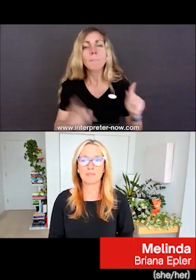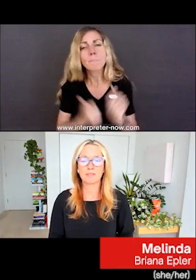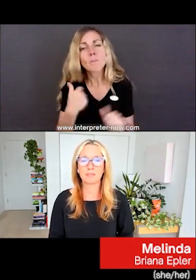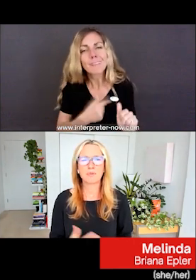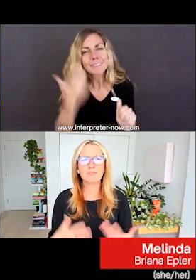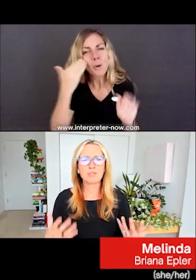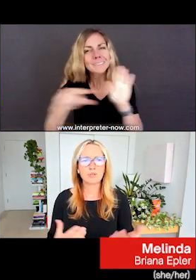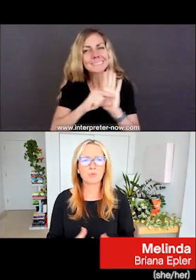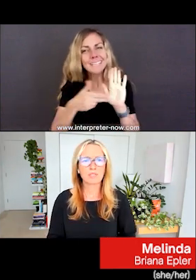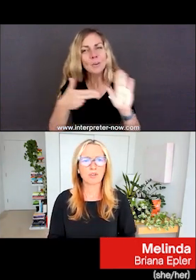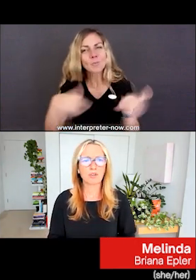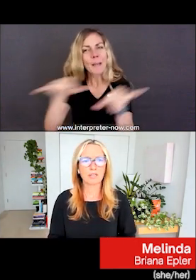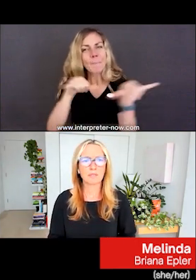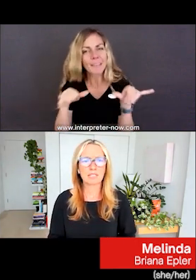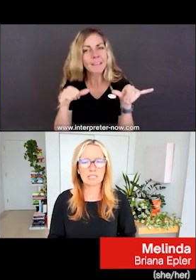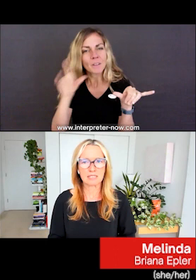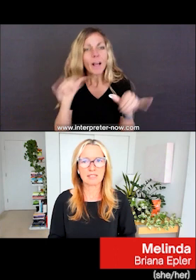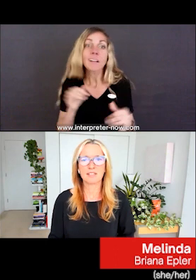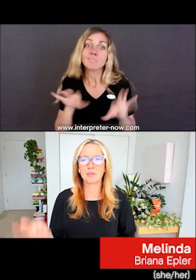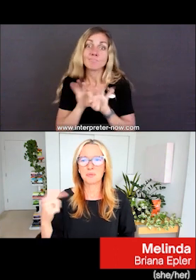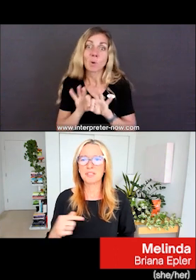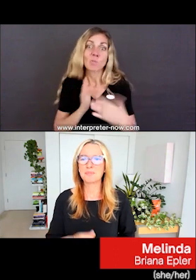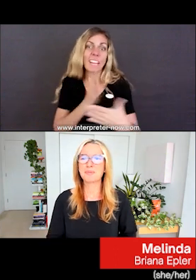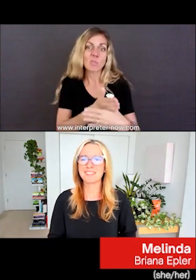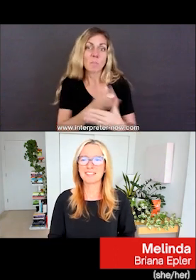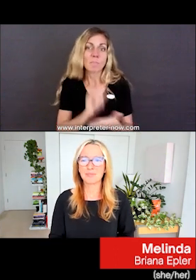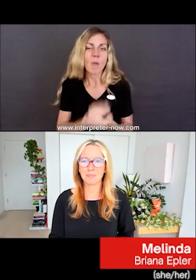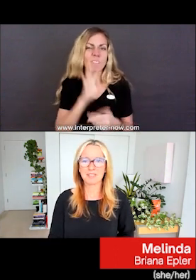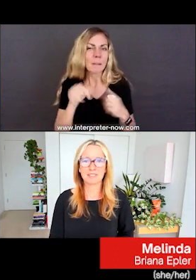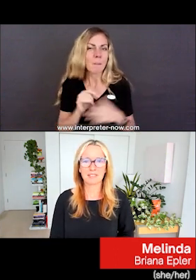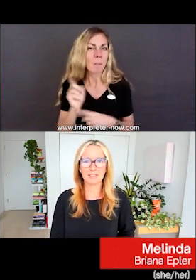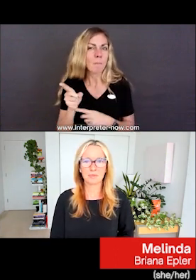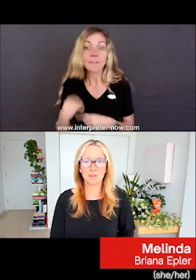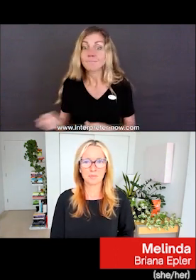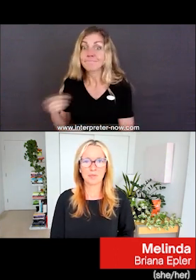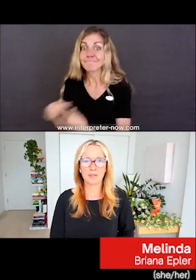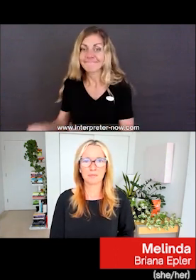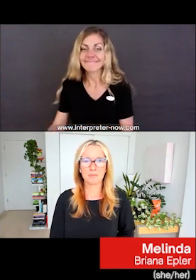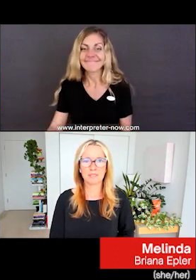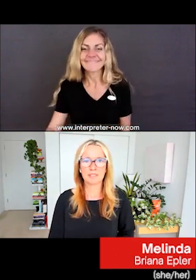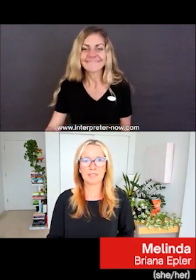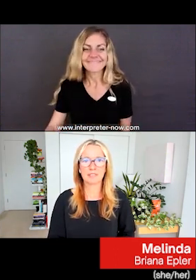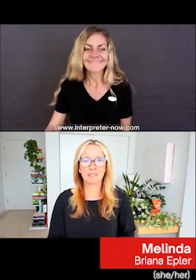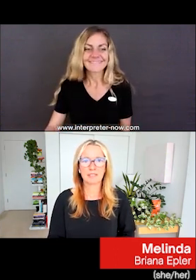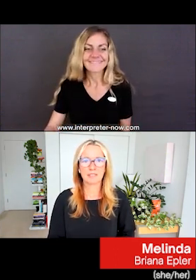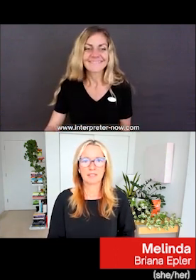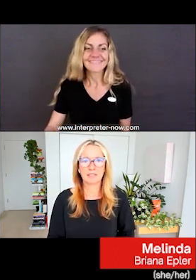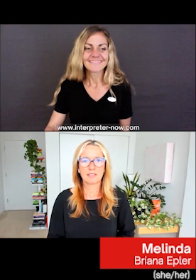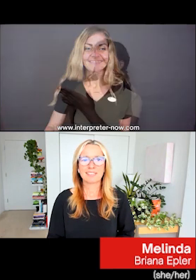Most of us know what stereotyping is, really important to interrupt it. So we'll talk about that in a moment.